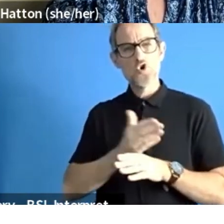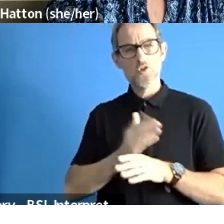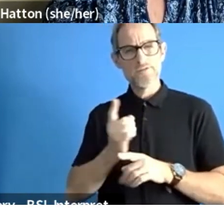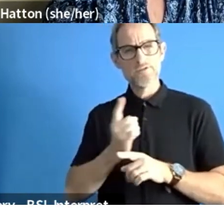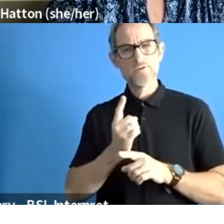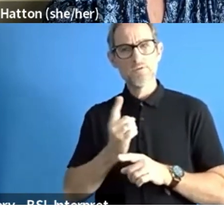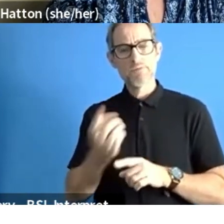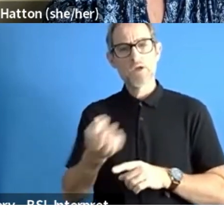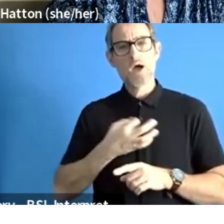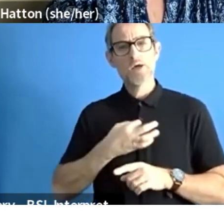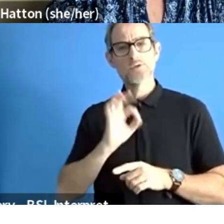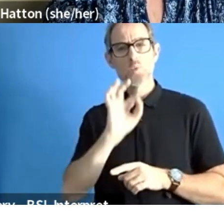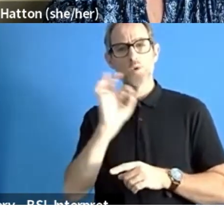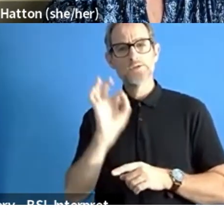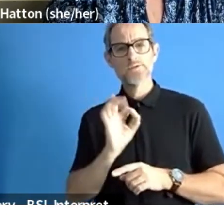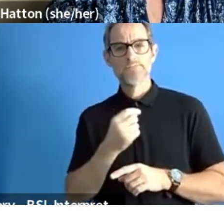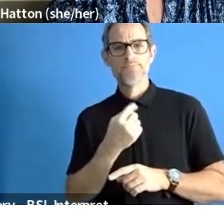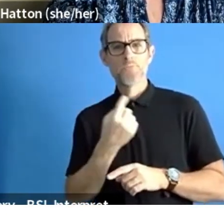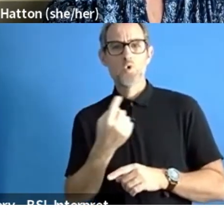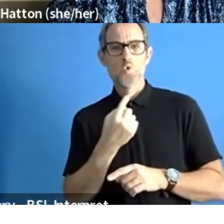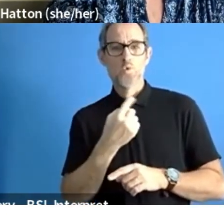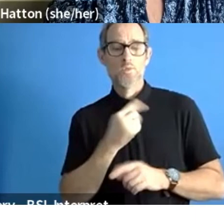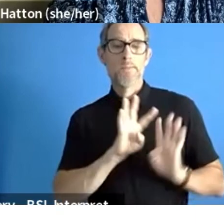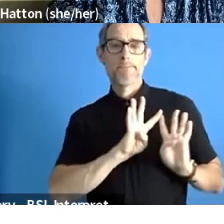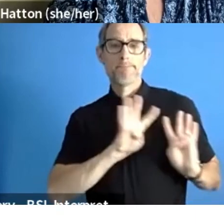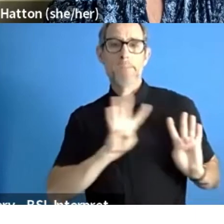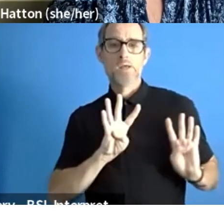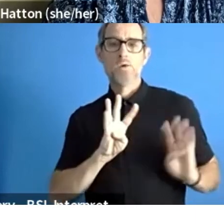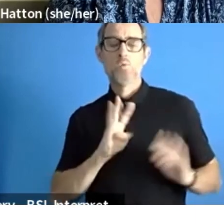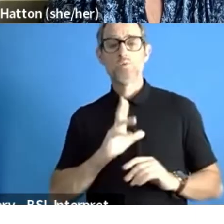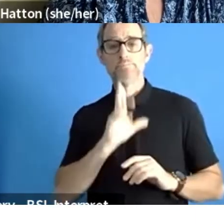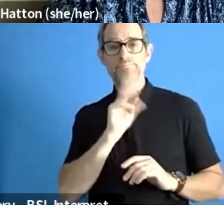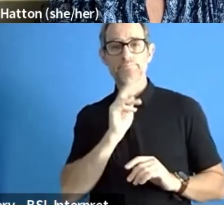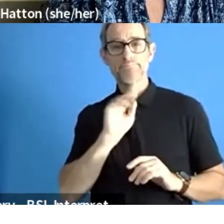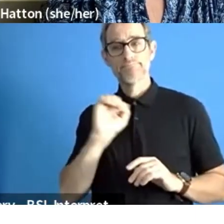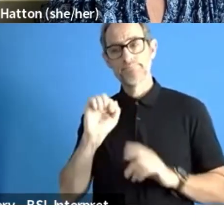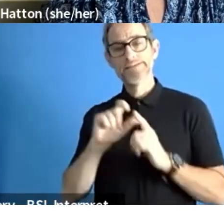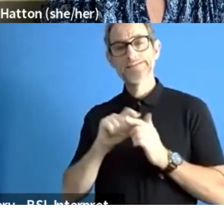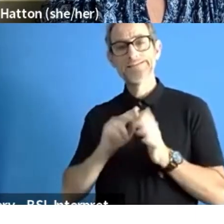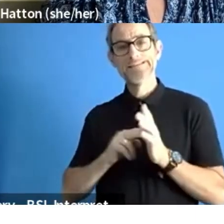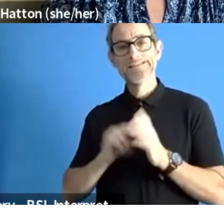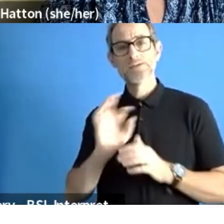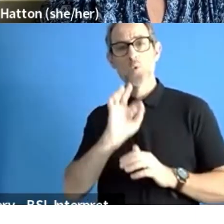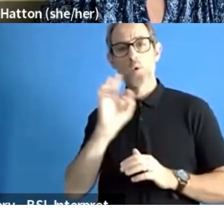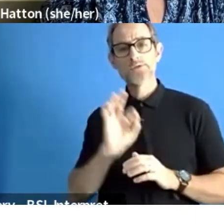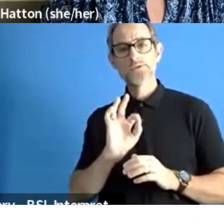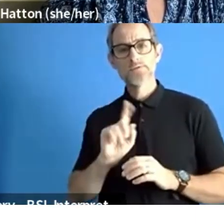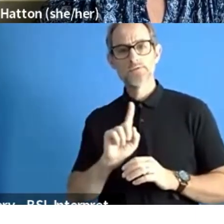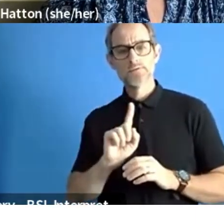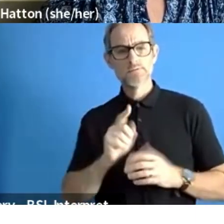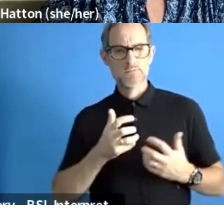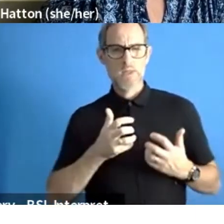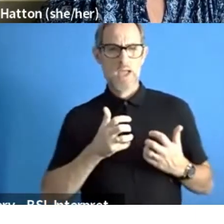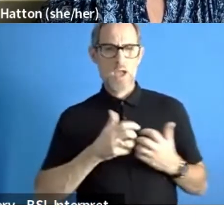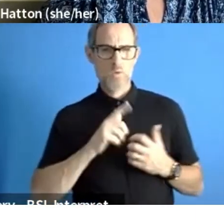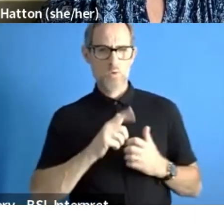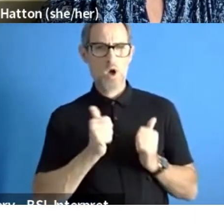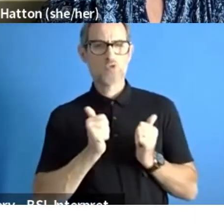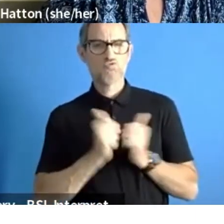the question to the panellists. How did you agree in including testing